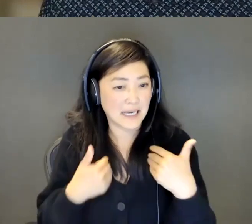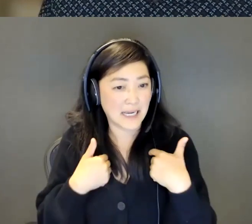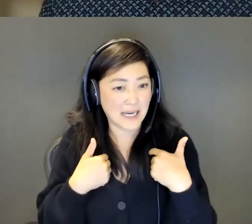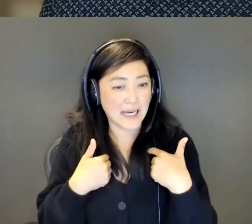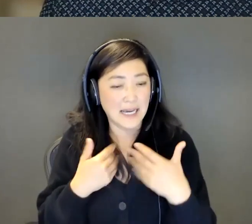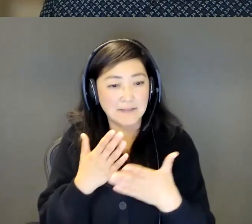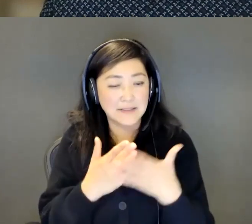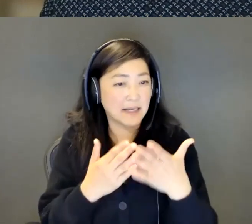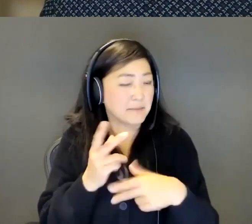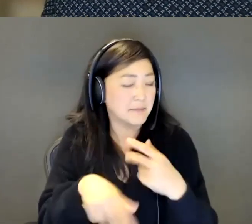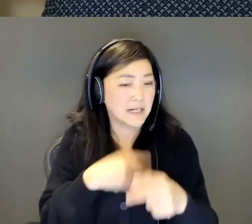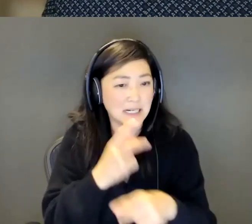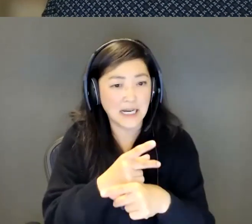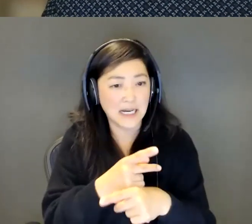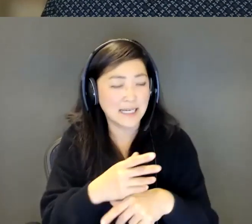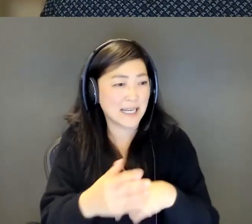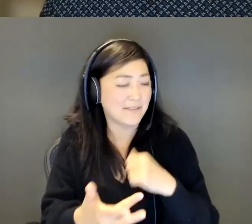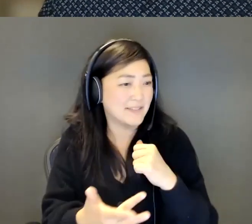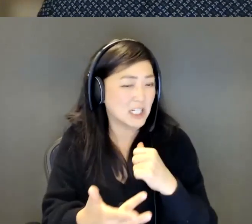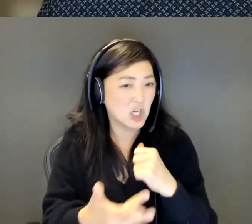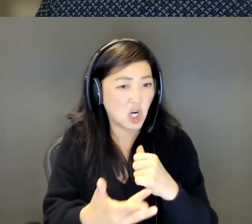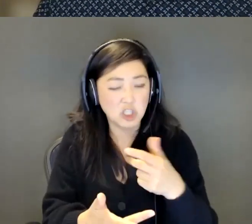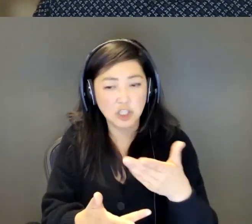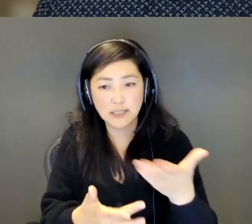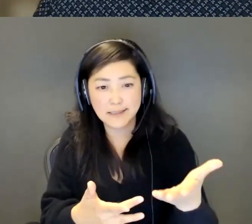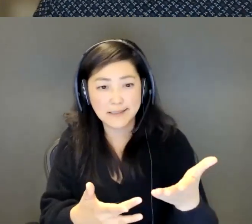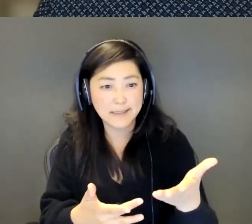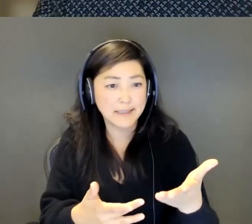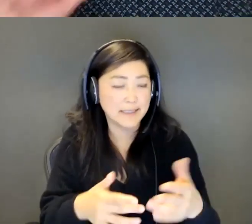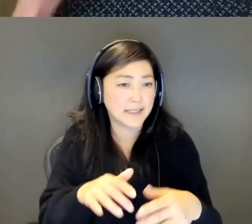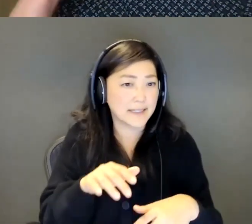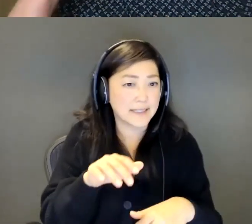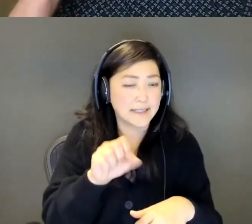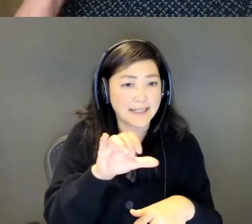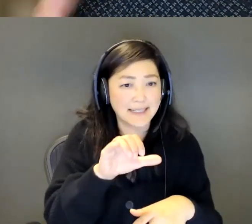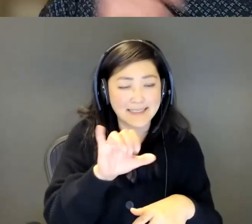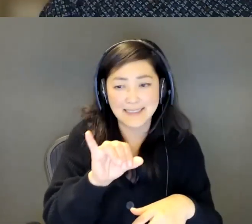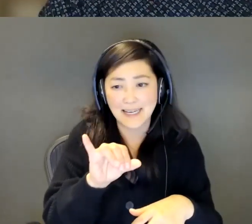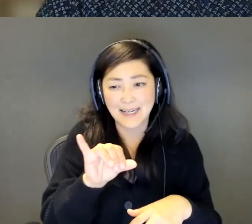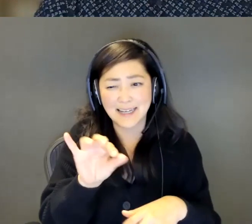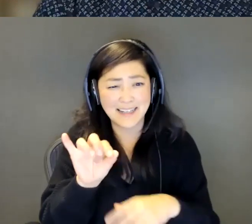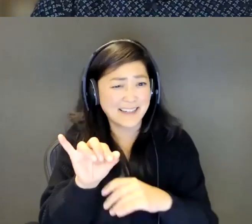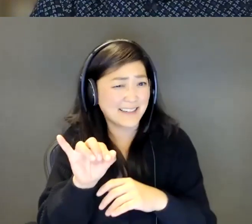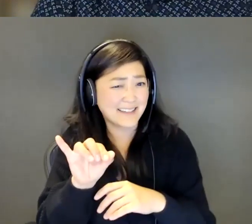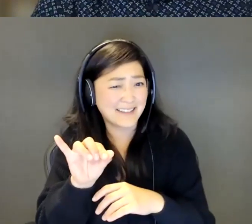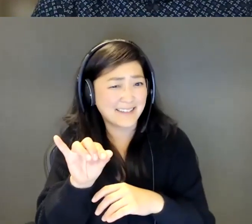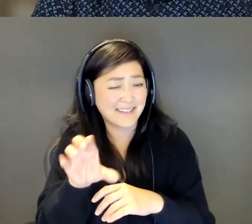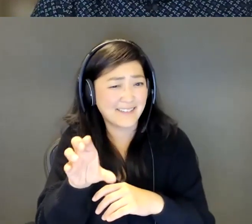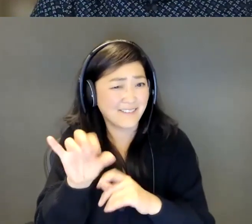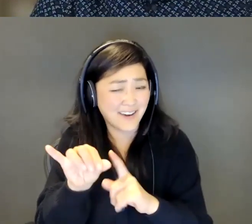sci-fi thing. There might be a technology code that fits it really well and really places it.